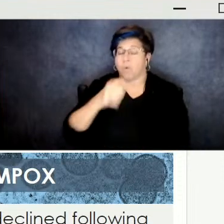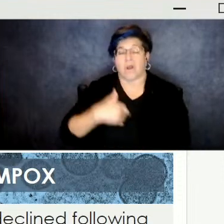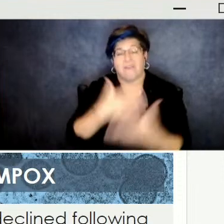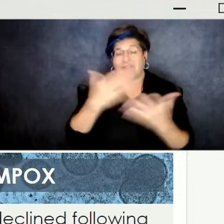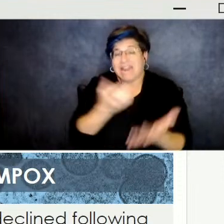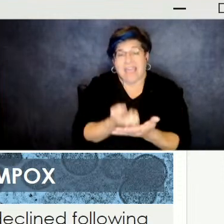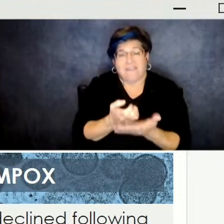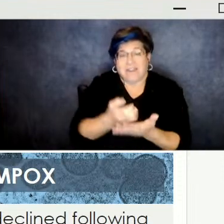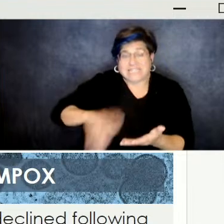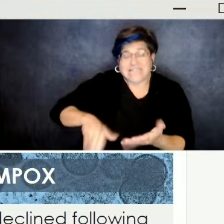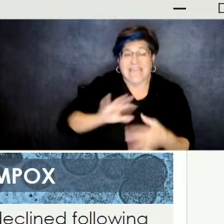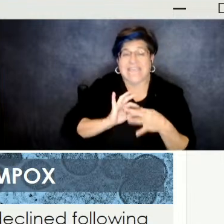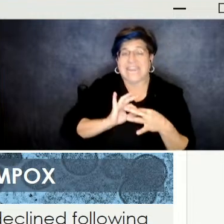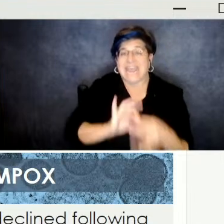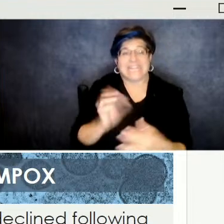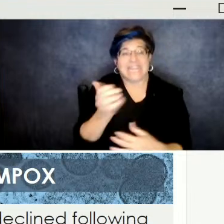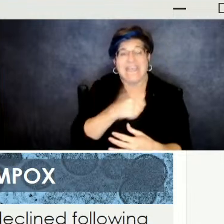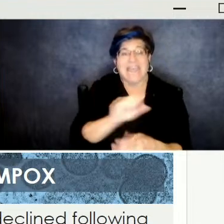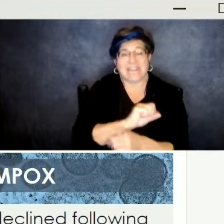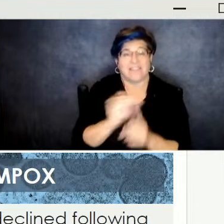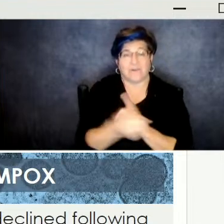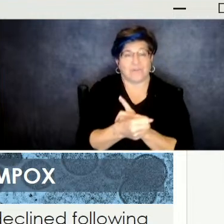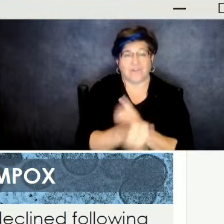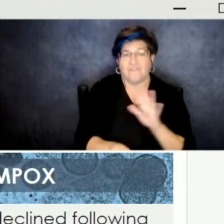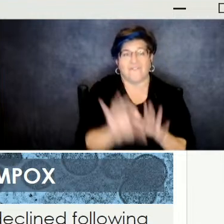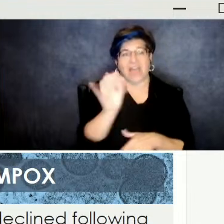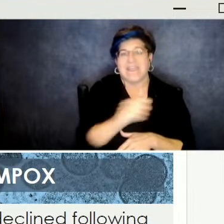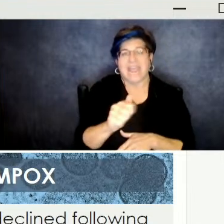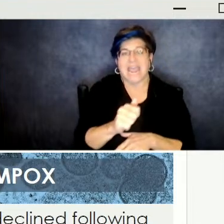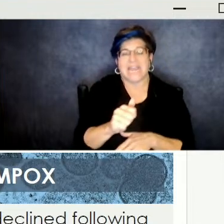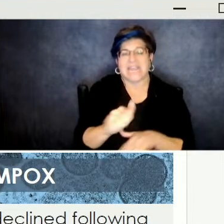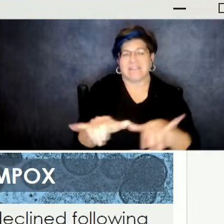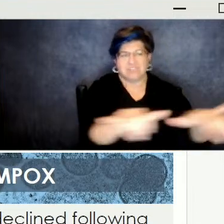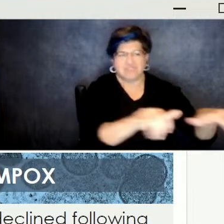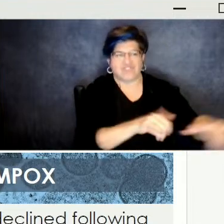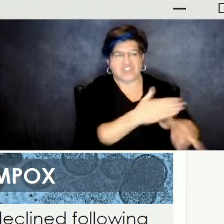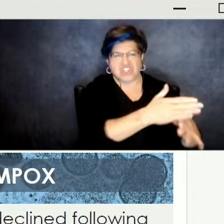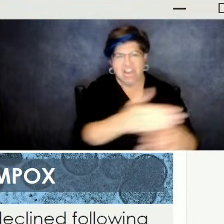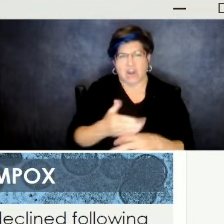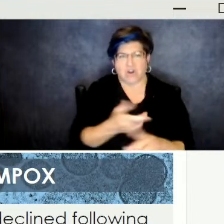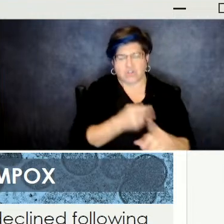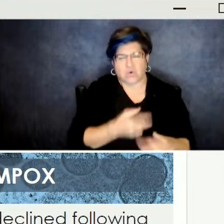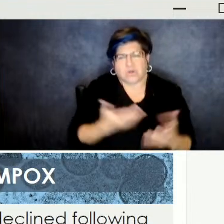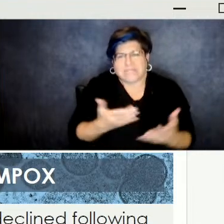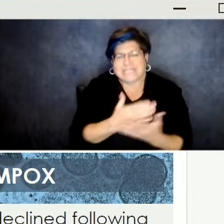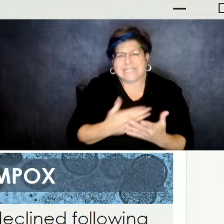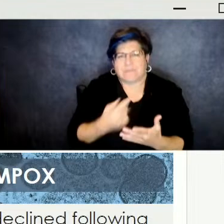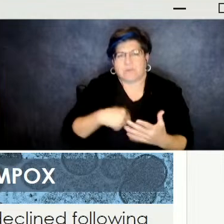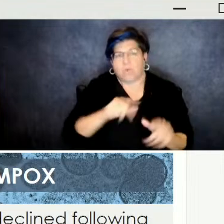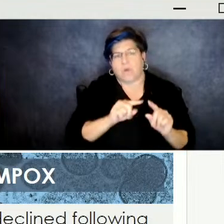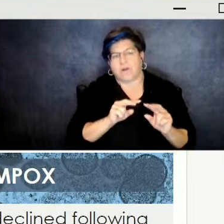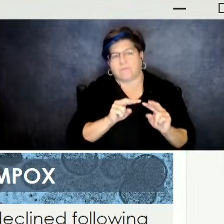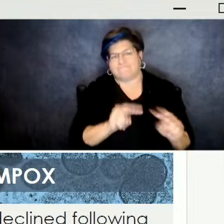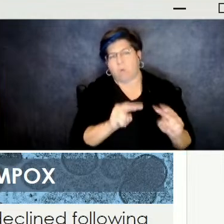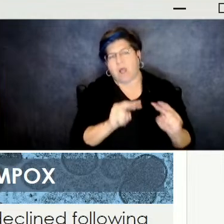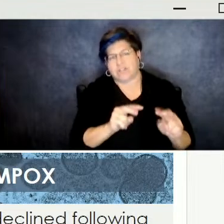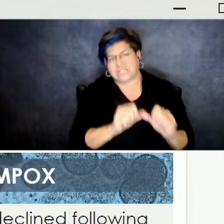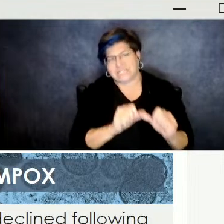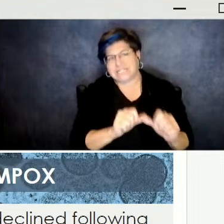PNEUMONIA. WE DON'T HAVE ANY EVIDENCE YET CONNECTING ANY OF THE CASES OR